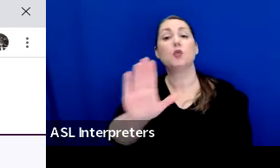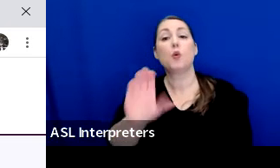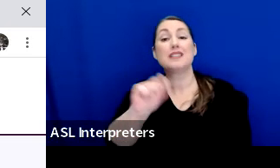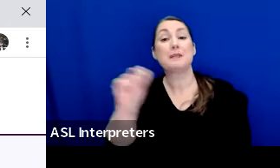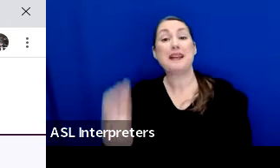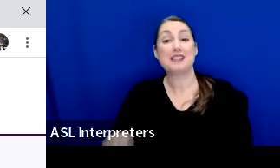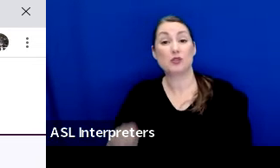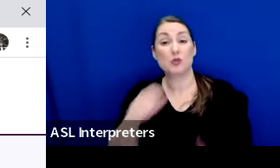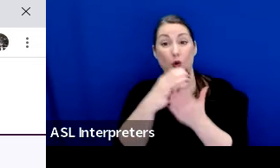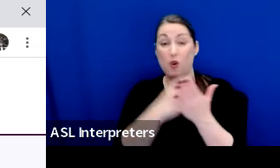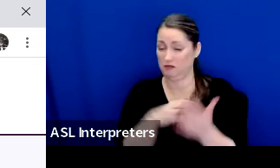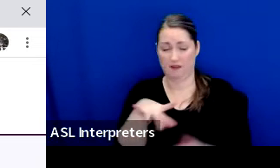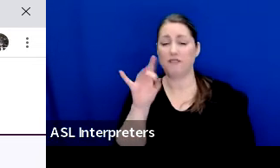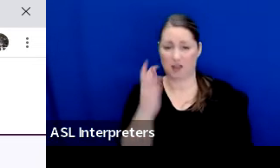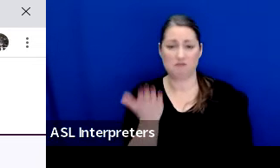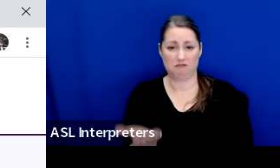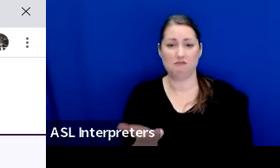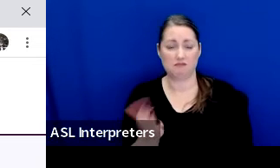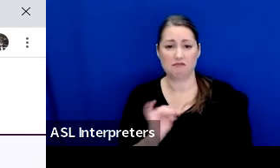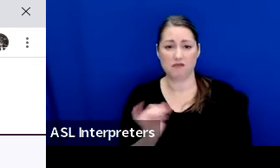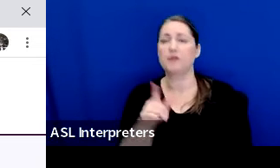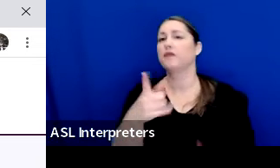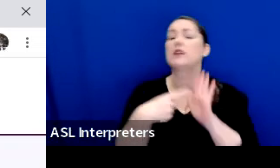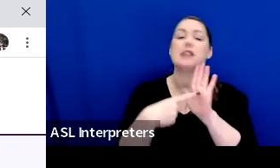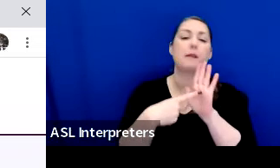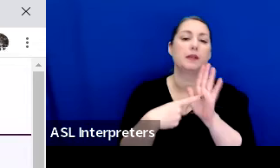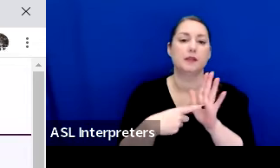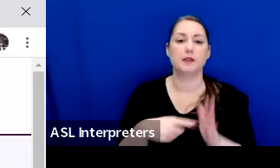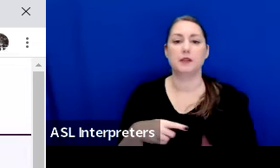OK, so if we look for I don't know how about techniques of integration?